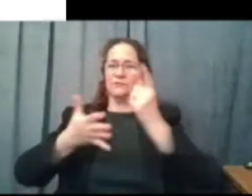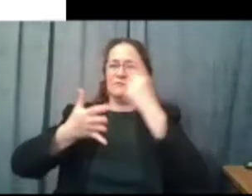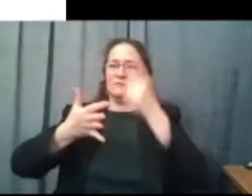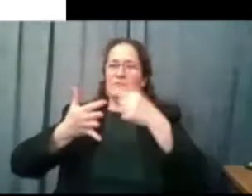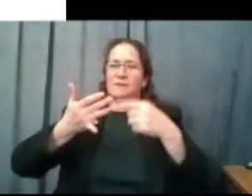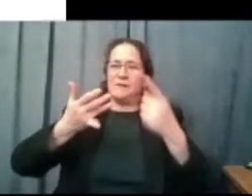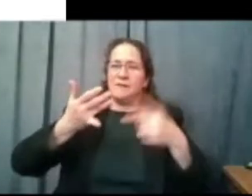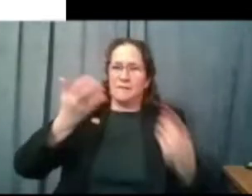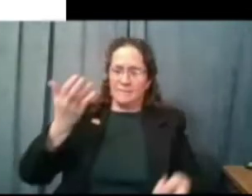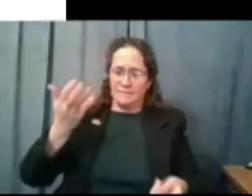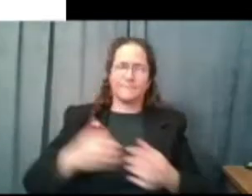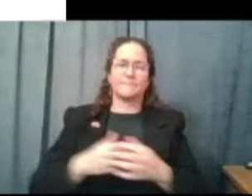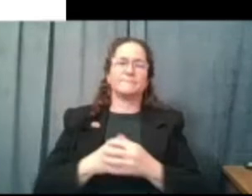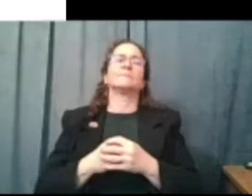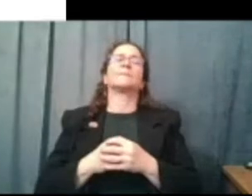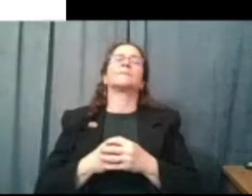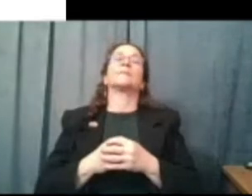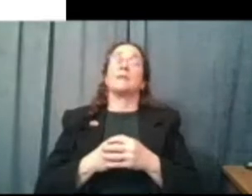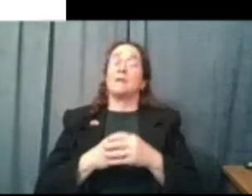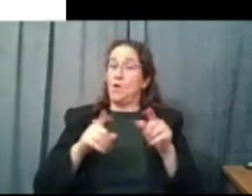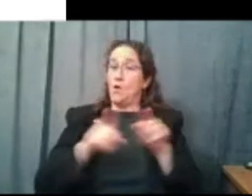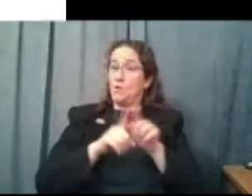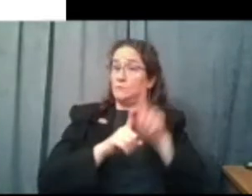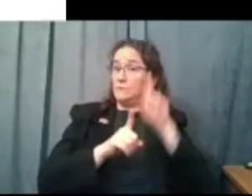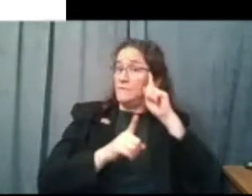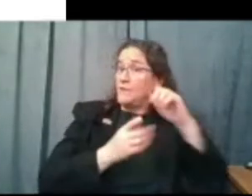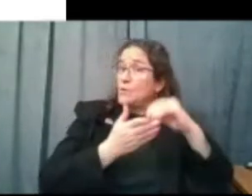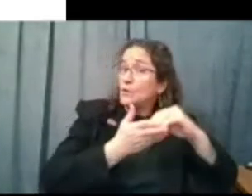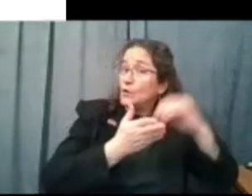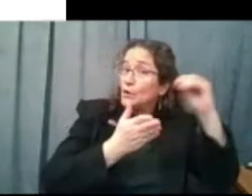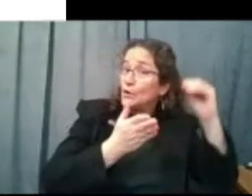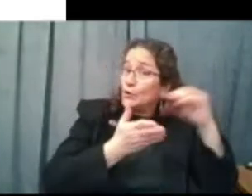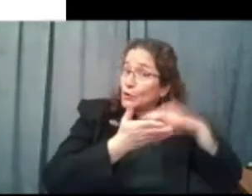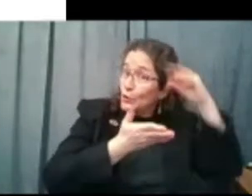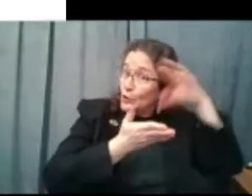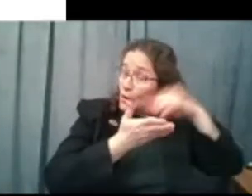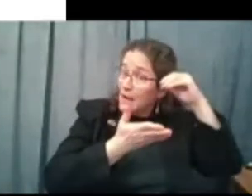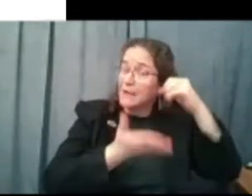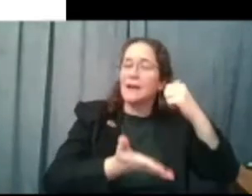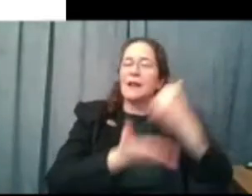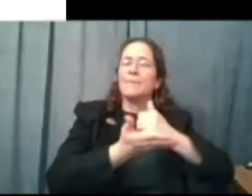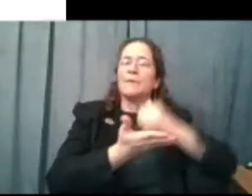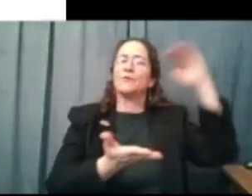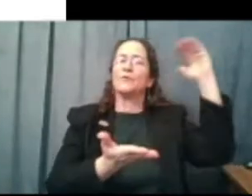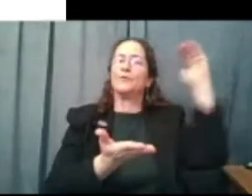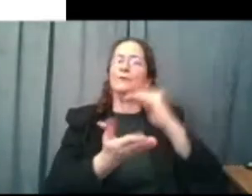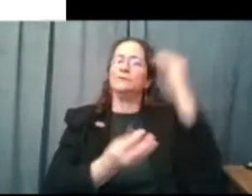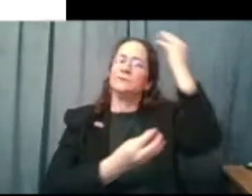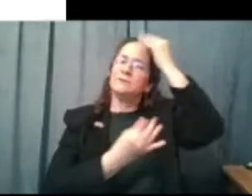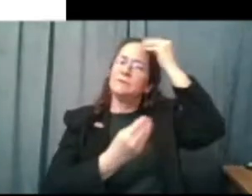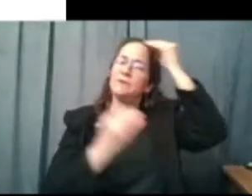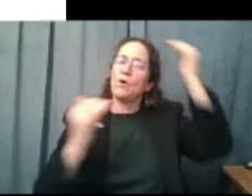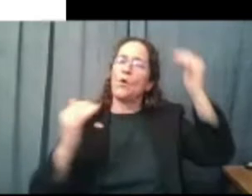It also in learning it helps reduce cognitive overload, right. So we have so much stuff sometimes